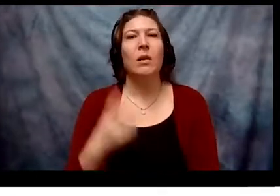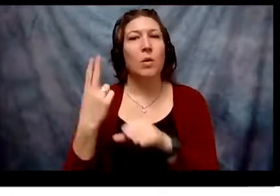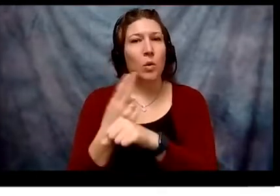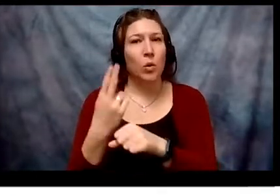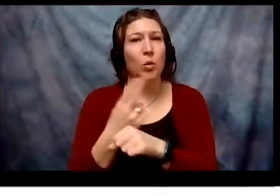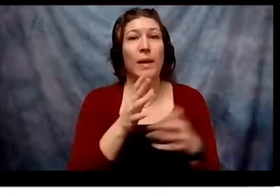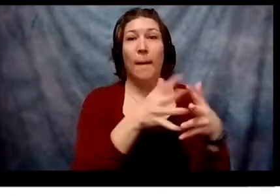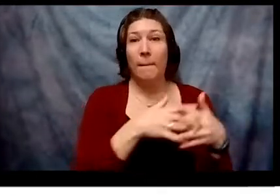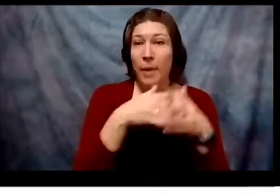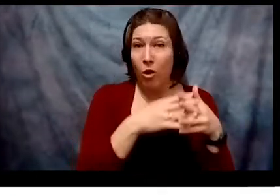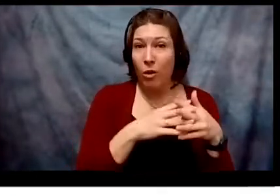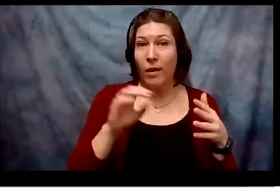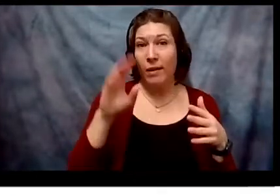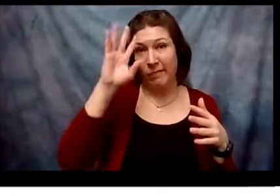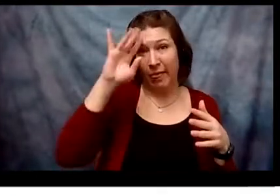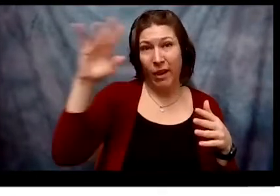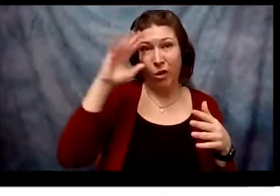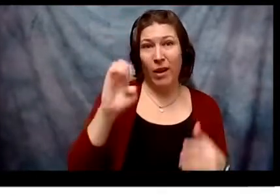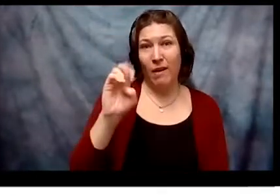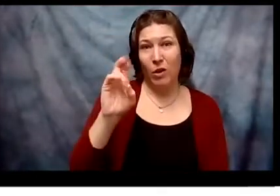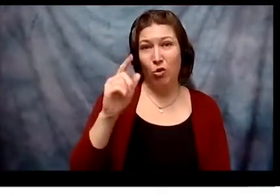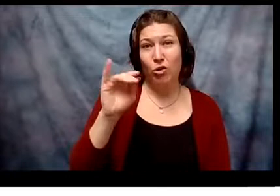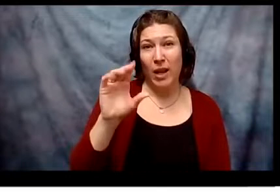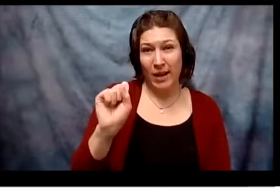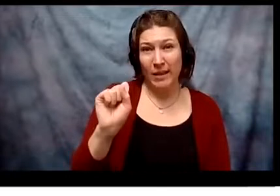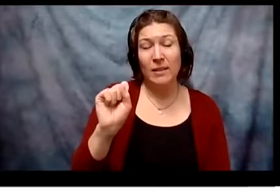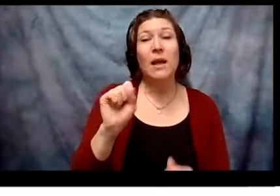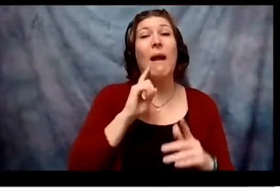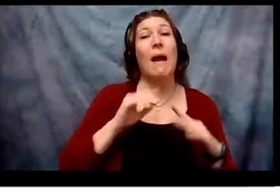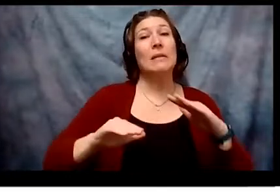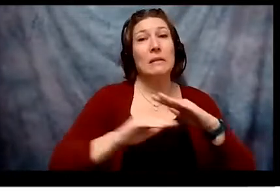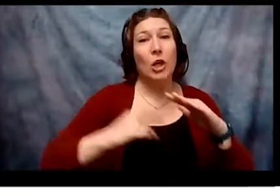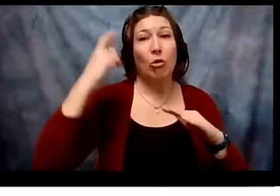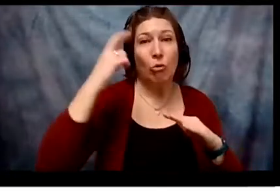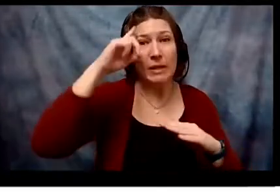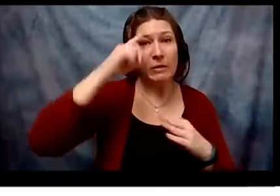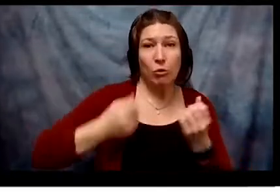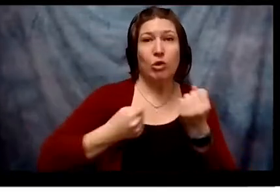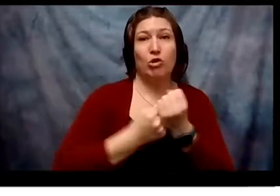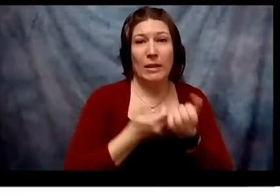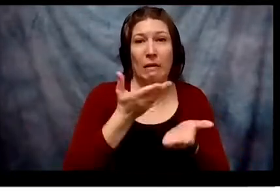Eugenics as the basis of justification for mass murder